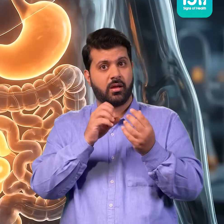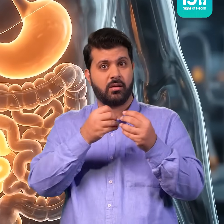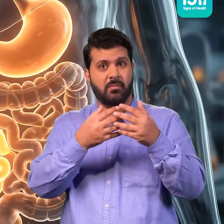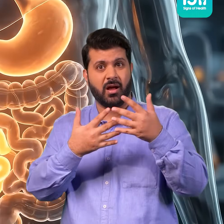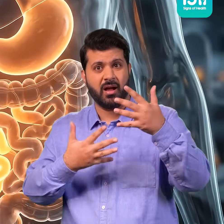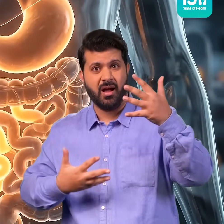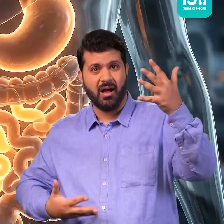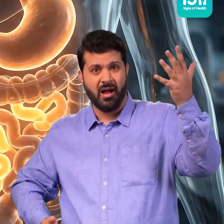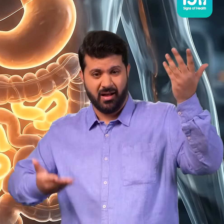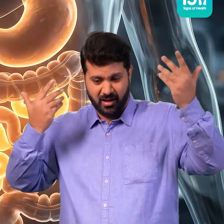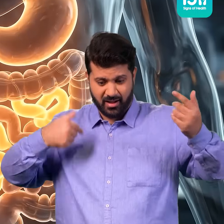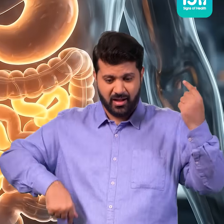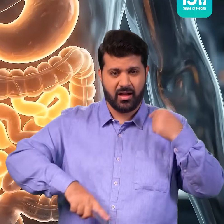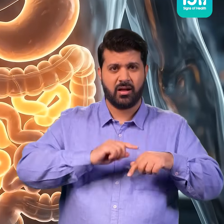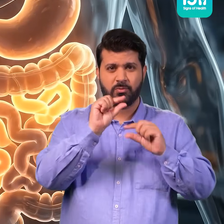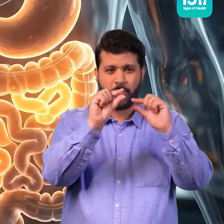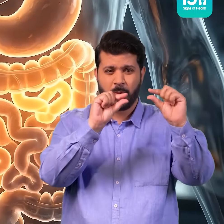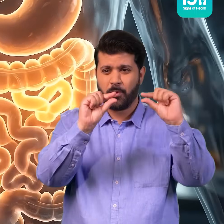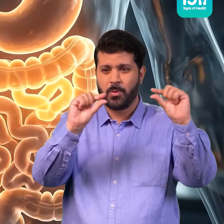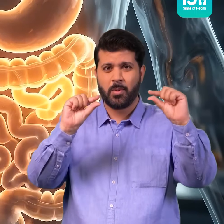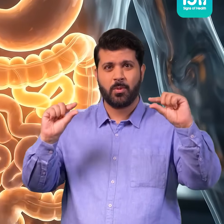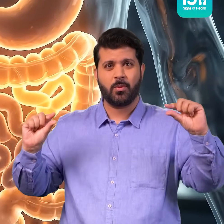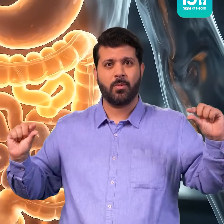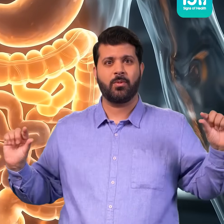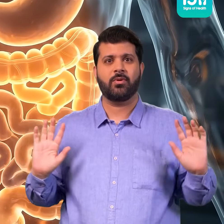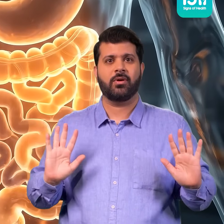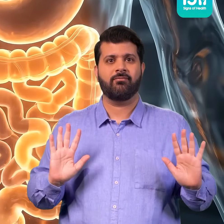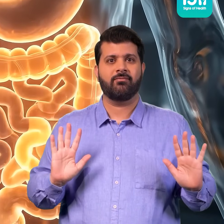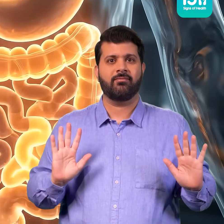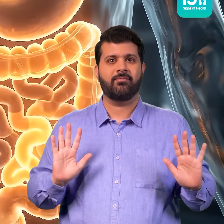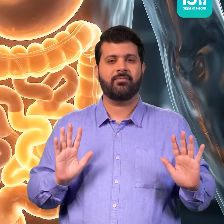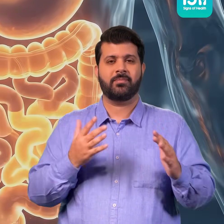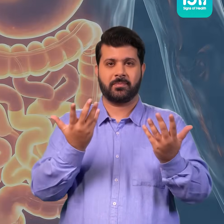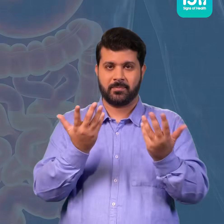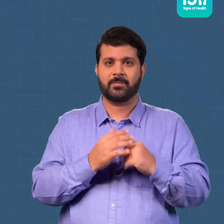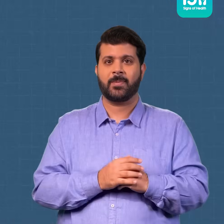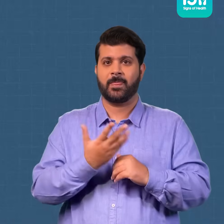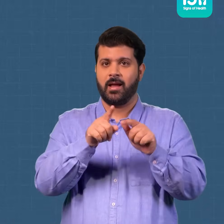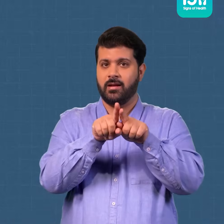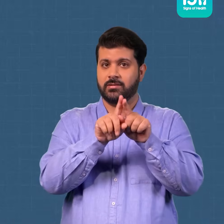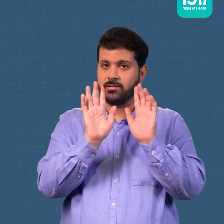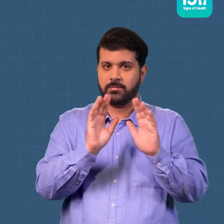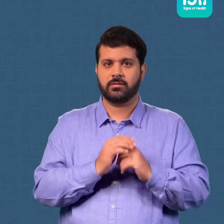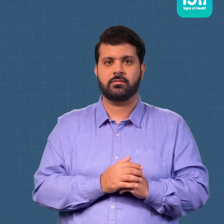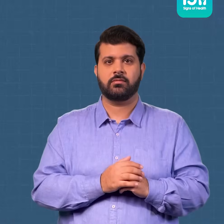These are not the only systems. There are many more, each performing its own function. So, for example,